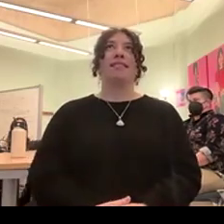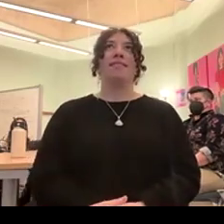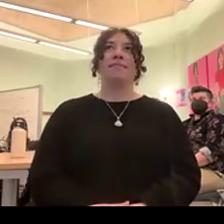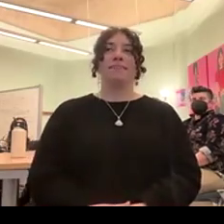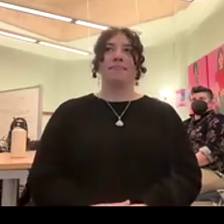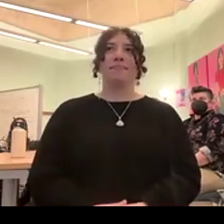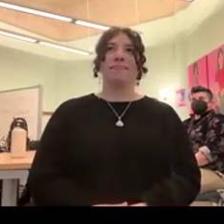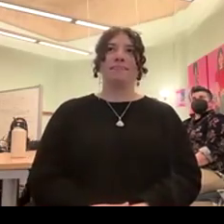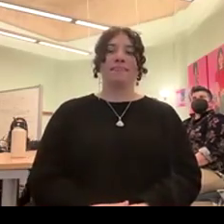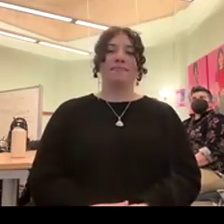Mi.